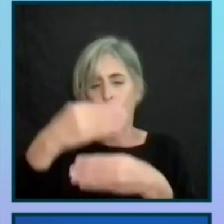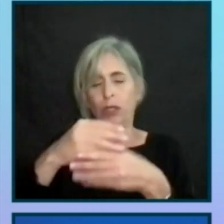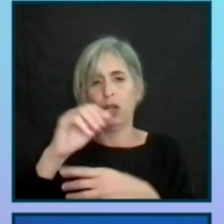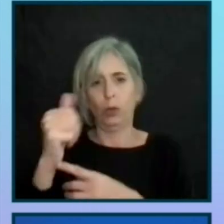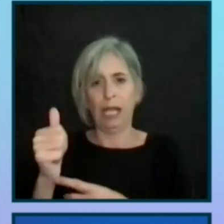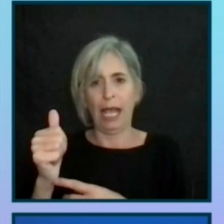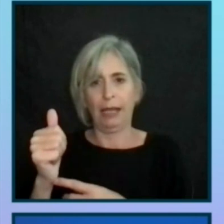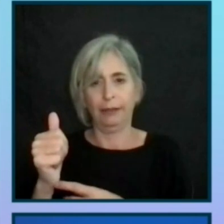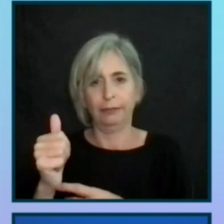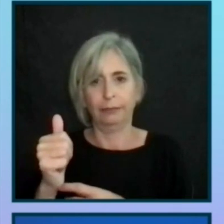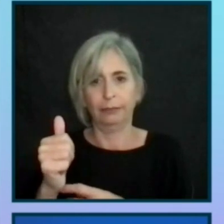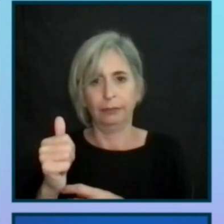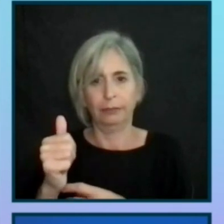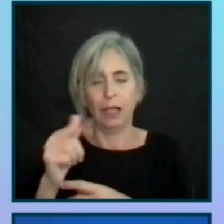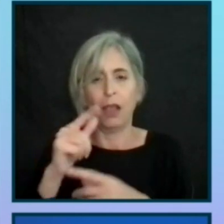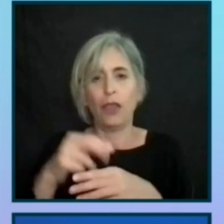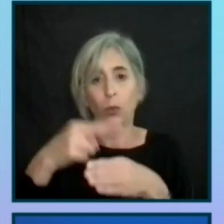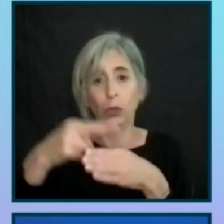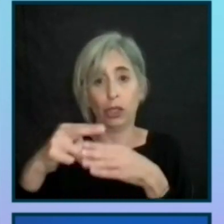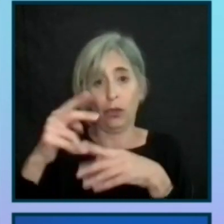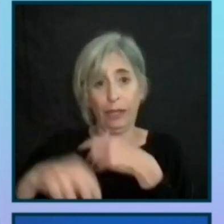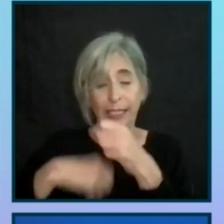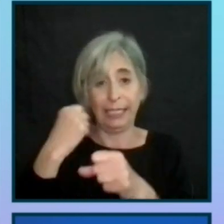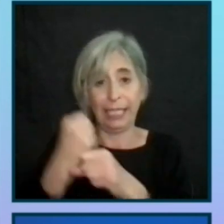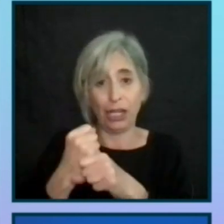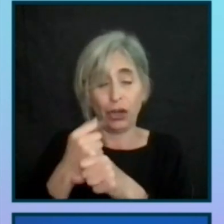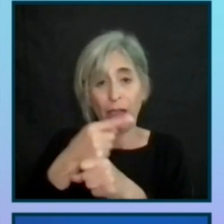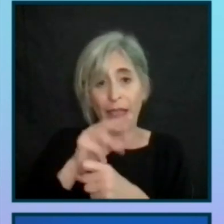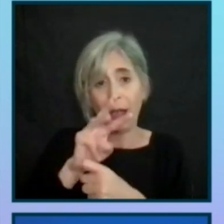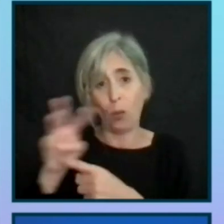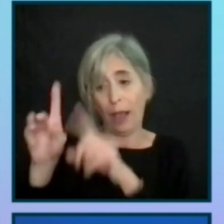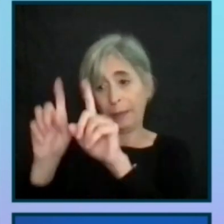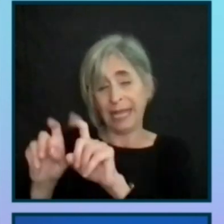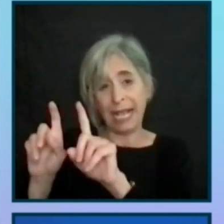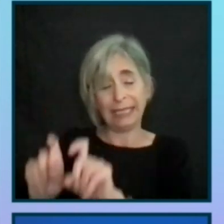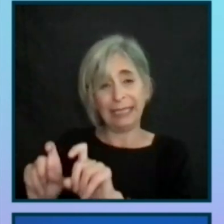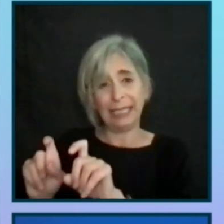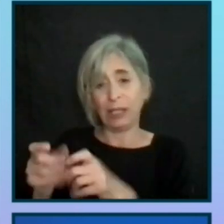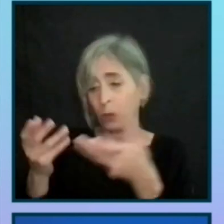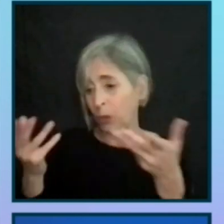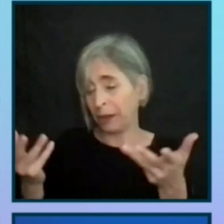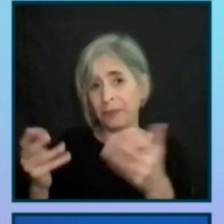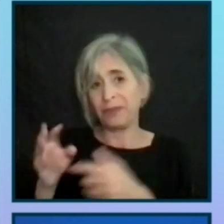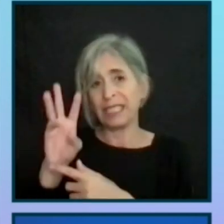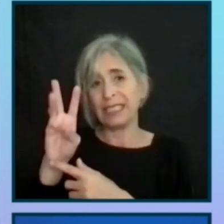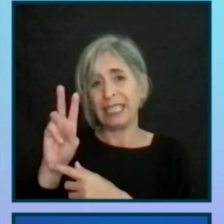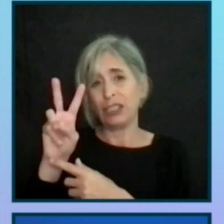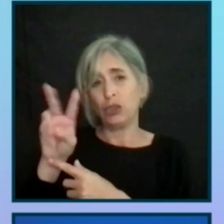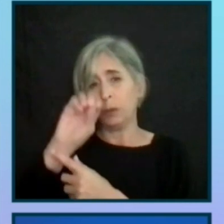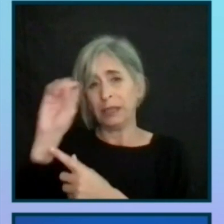So the results this year of that web testing was 62% accessible,